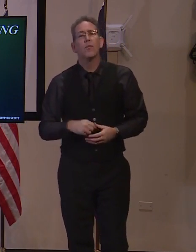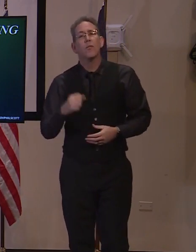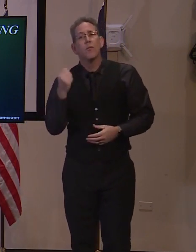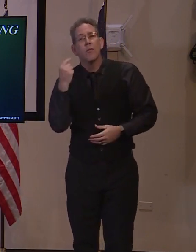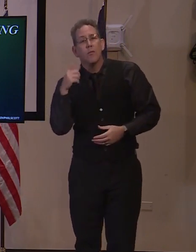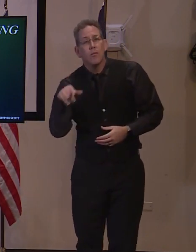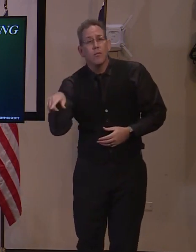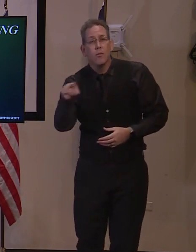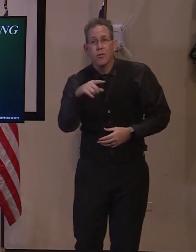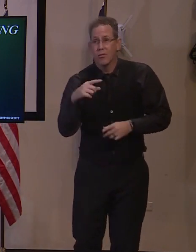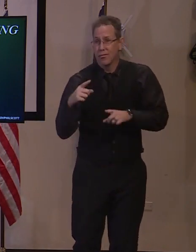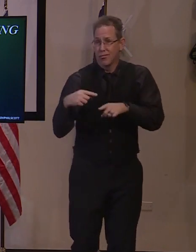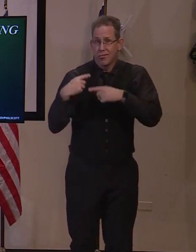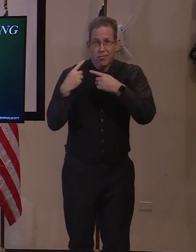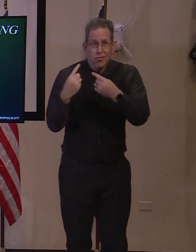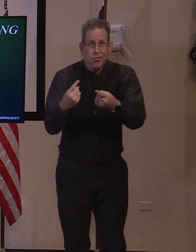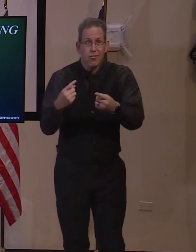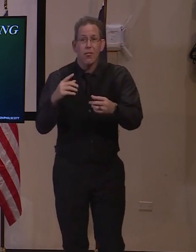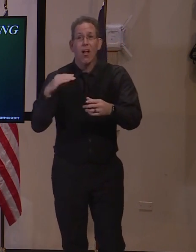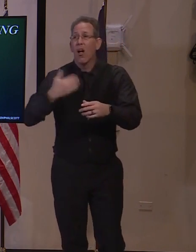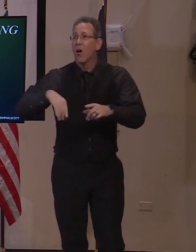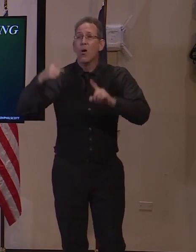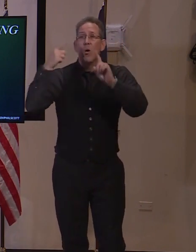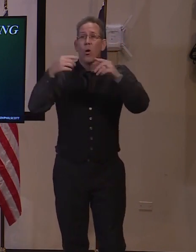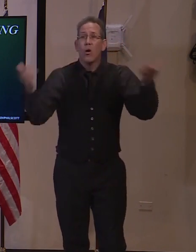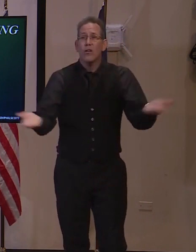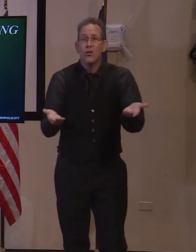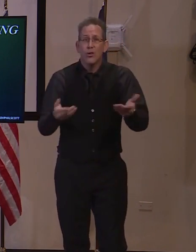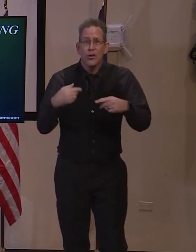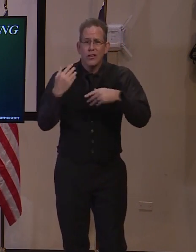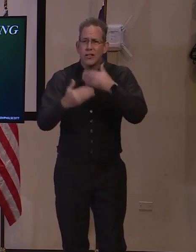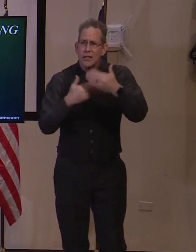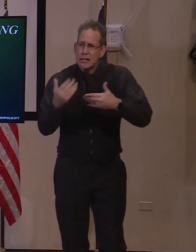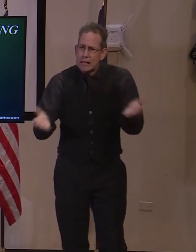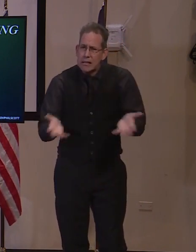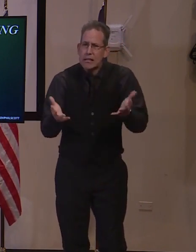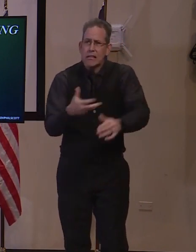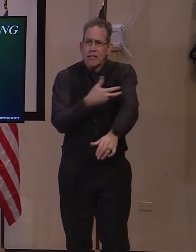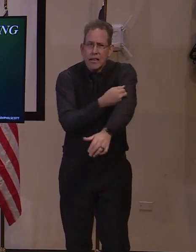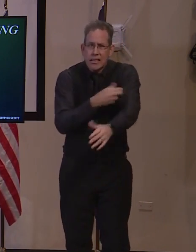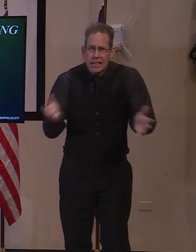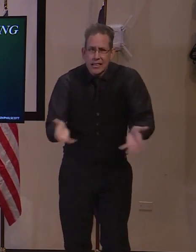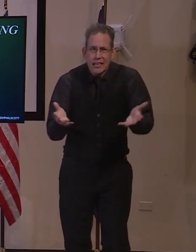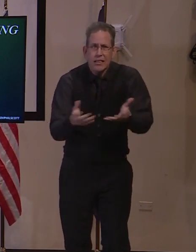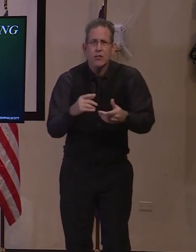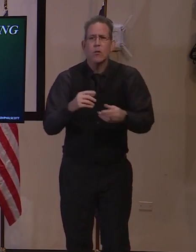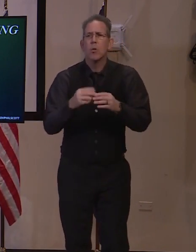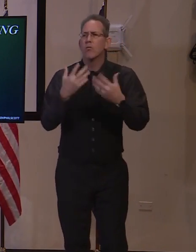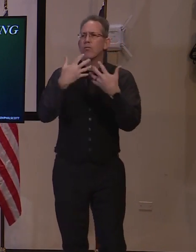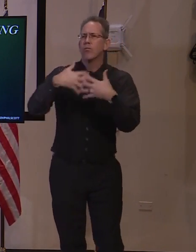priority. The fact is, unvaccinated adults are undermining that objective